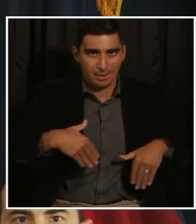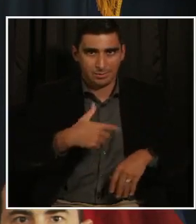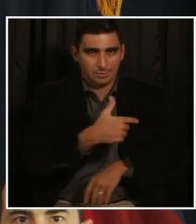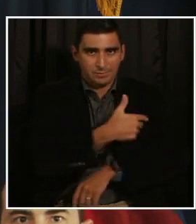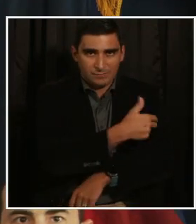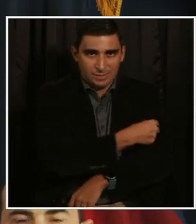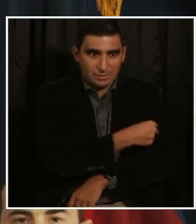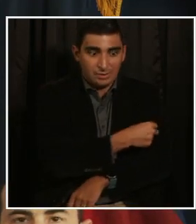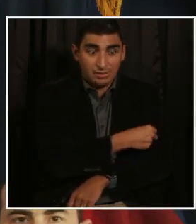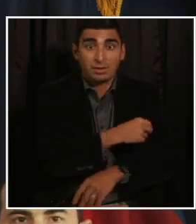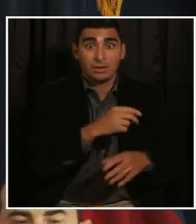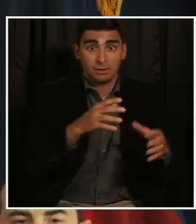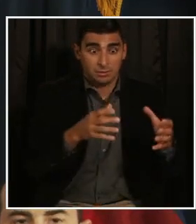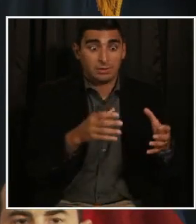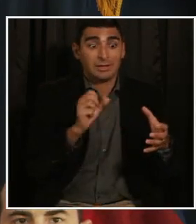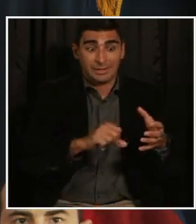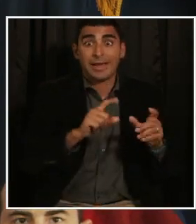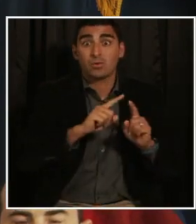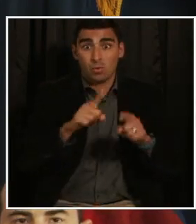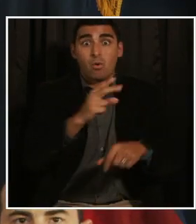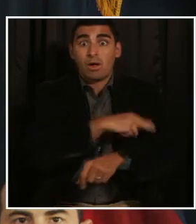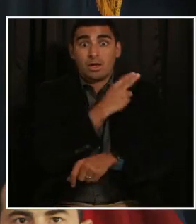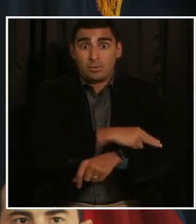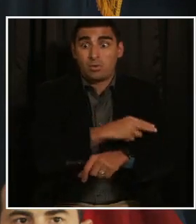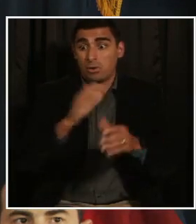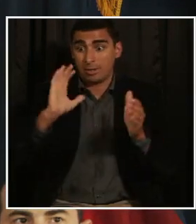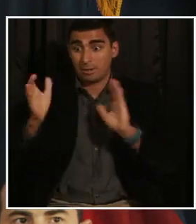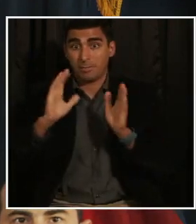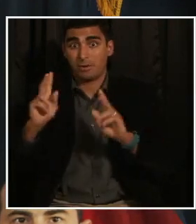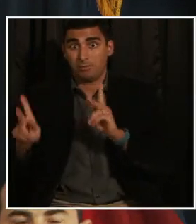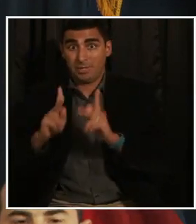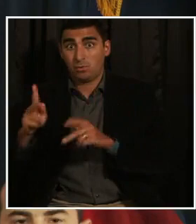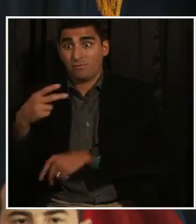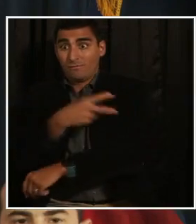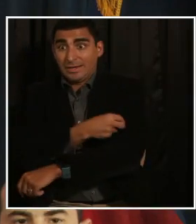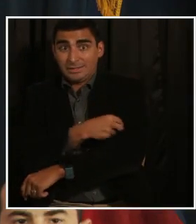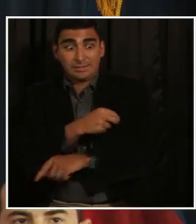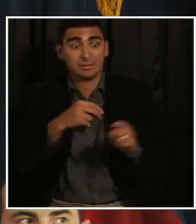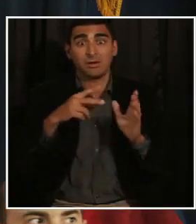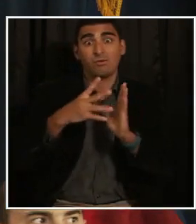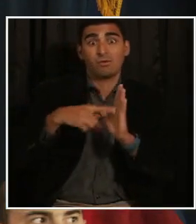as likely to wind up in the hospital and we see that in the numbers they are the unvaccinated are